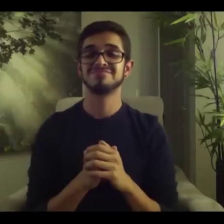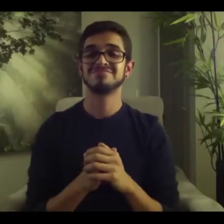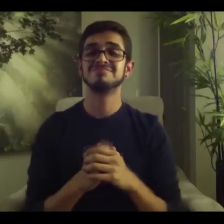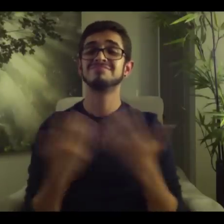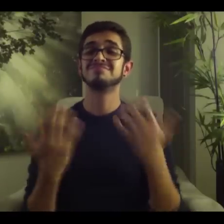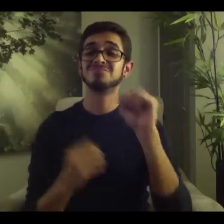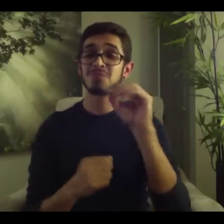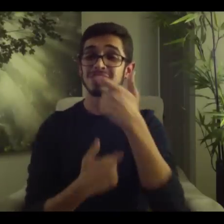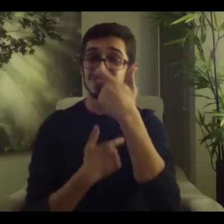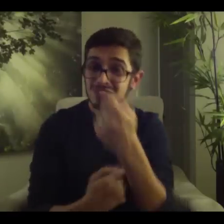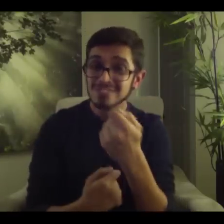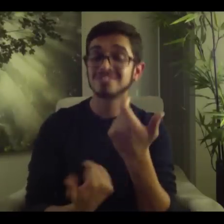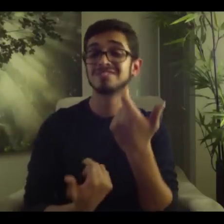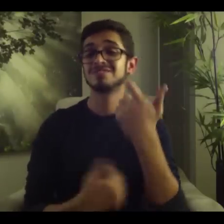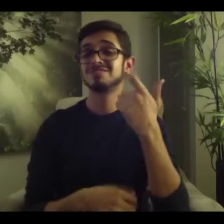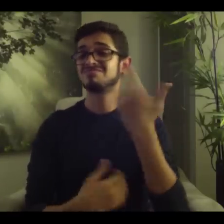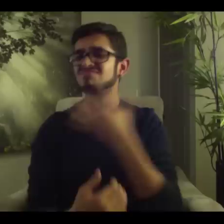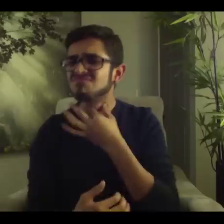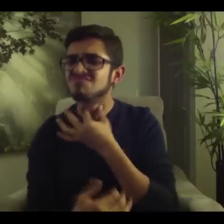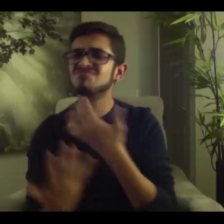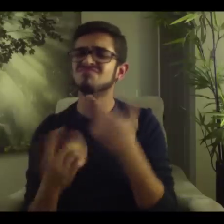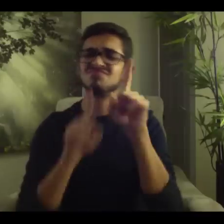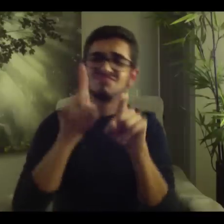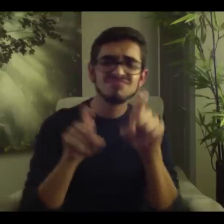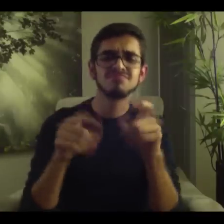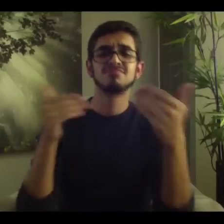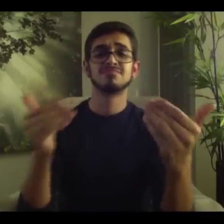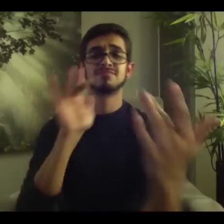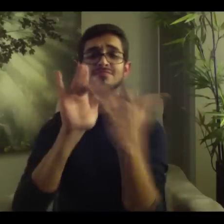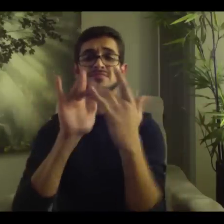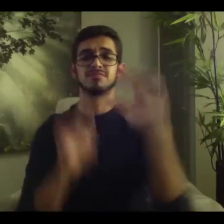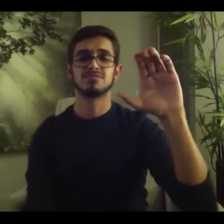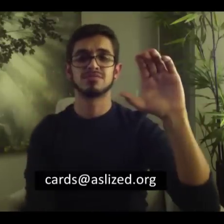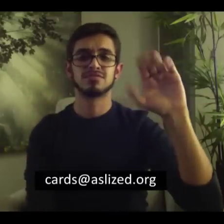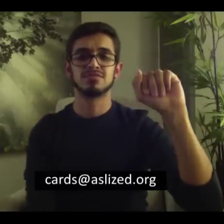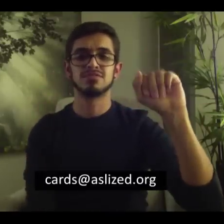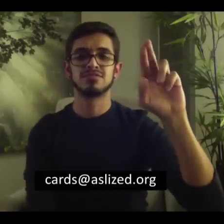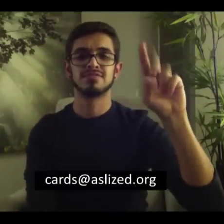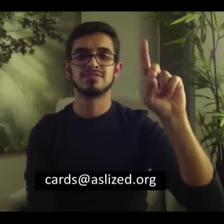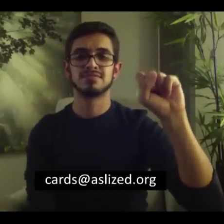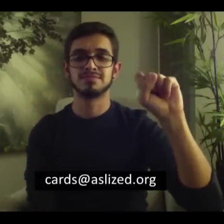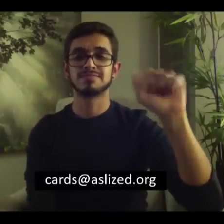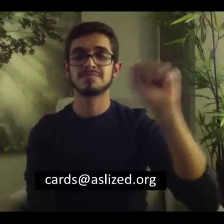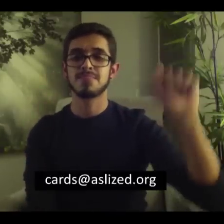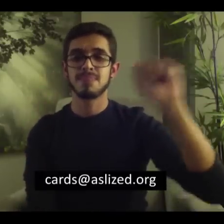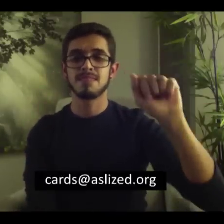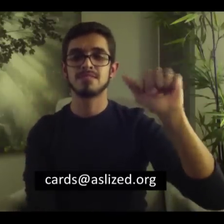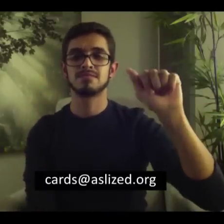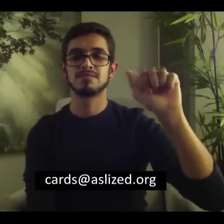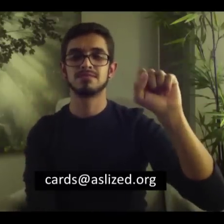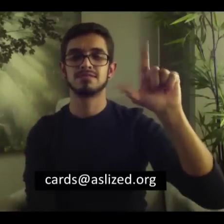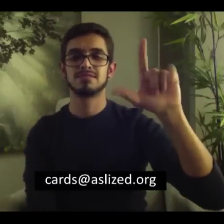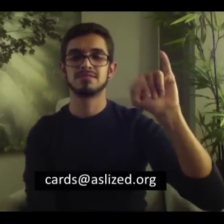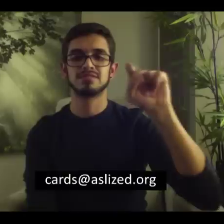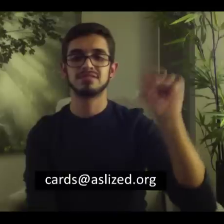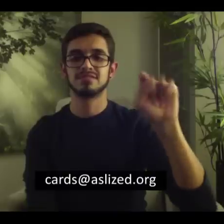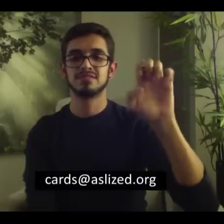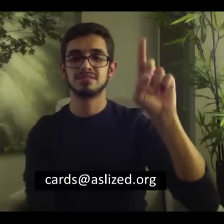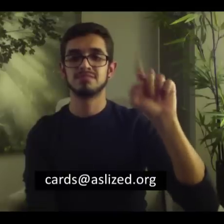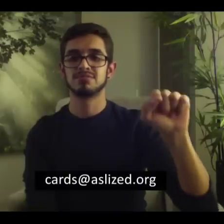If you are interested or you have any further questions, feel free to reach me at cards@aslized.org.